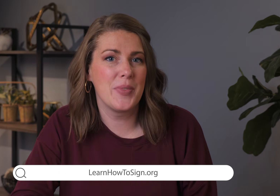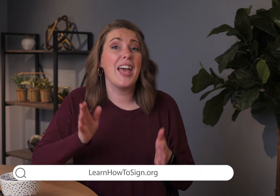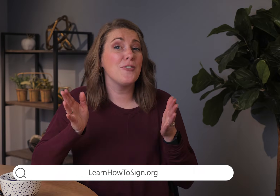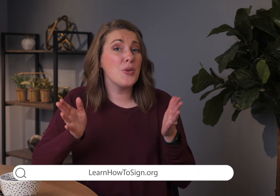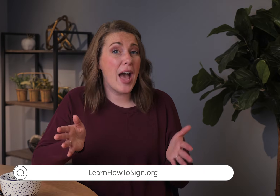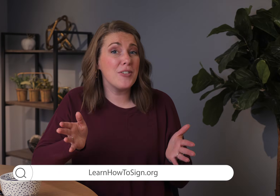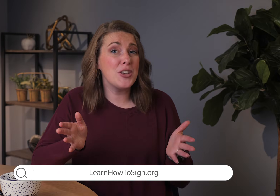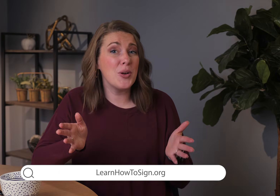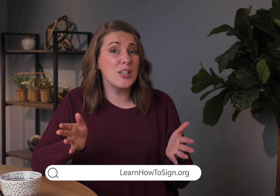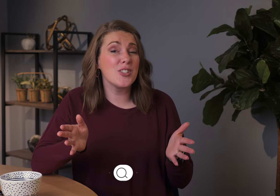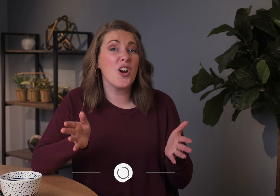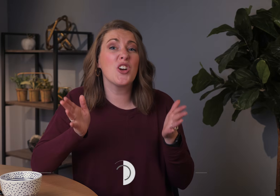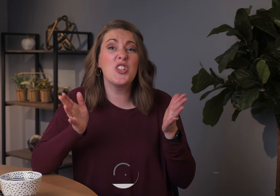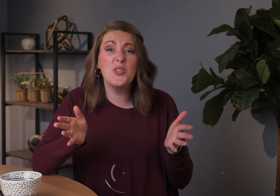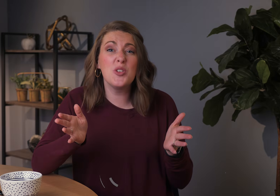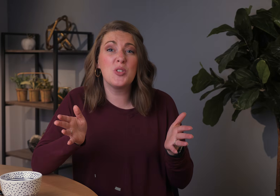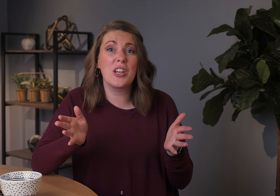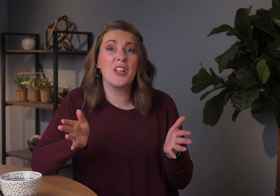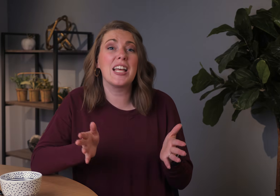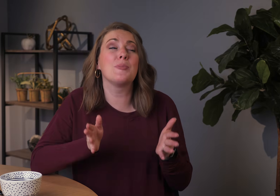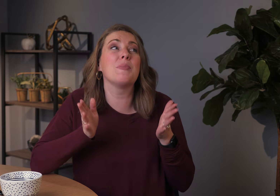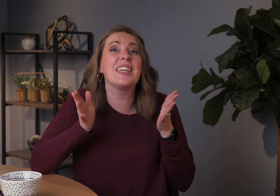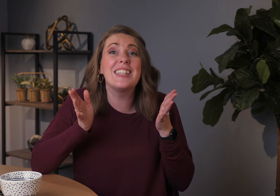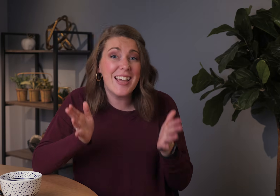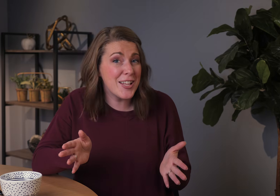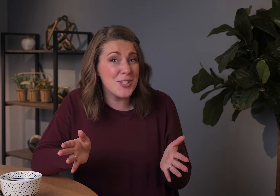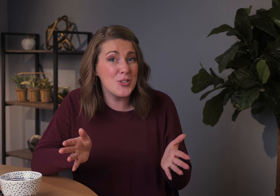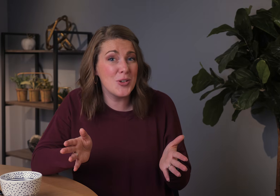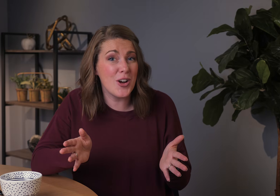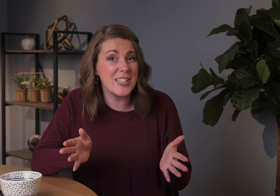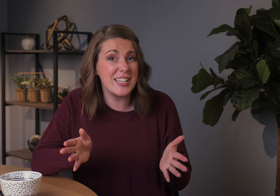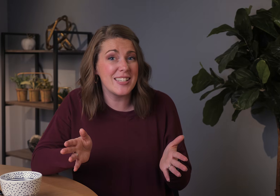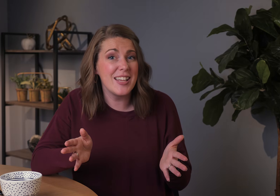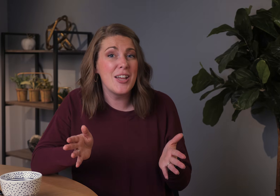and if you haven't noticed our Youtube channel has been making tons of new content.